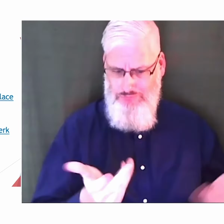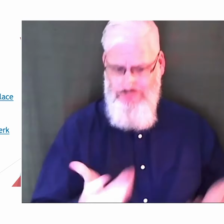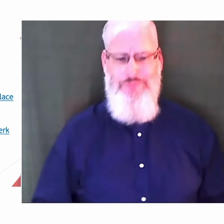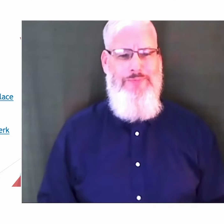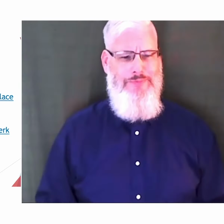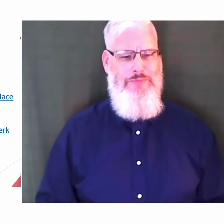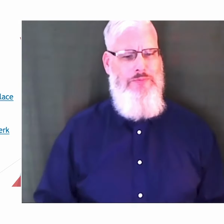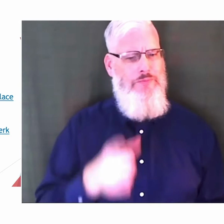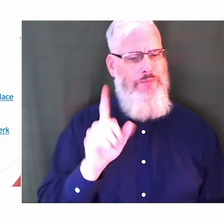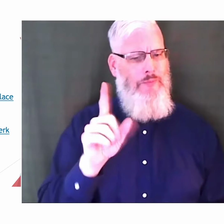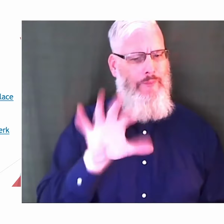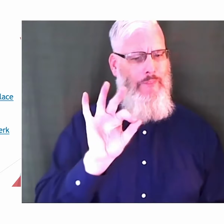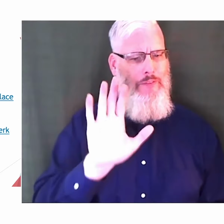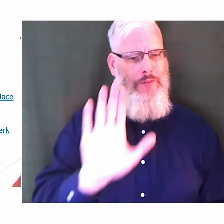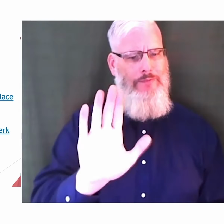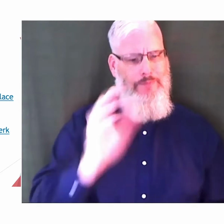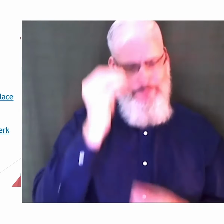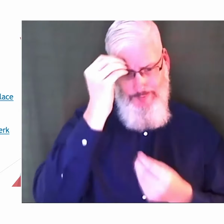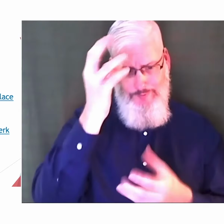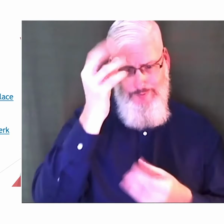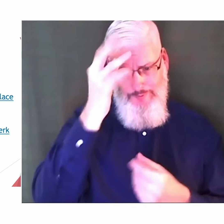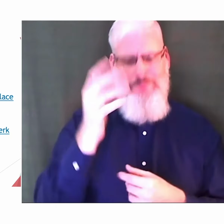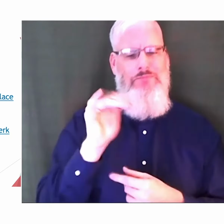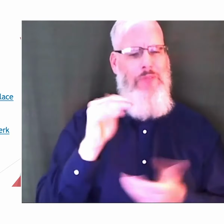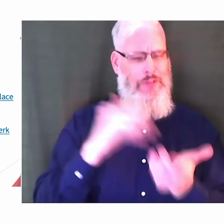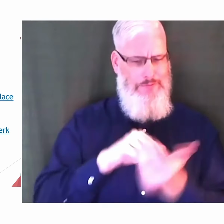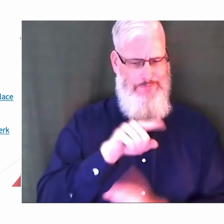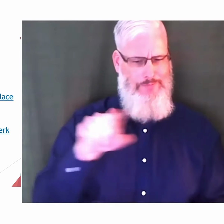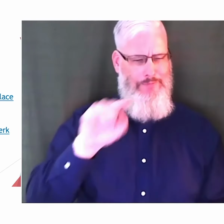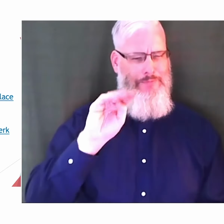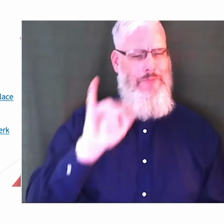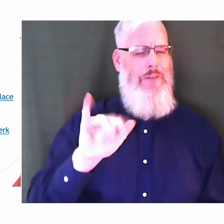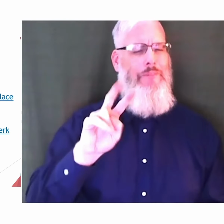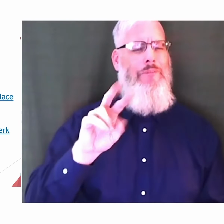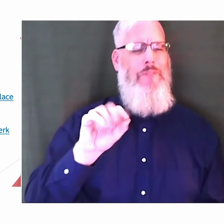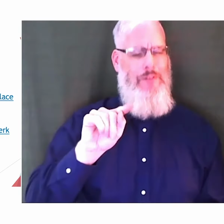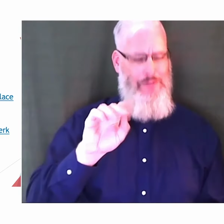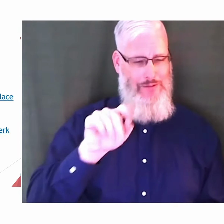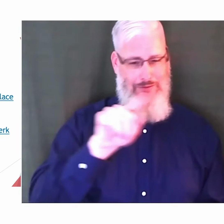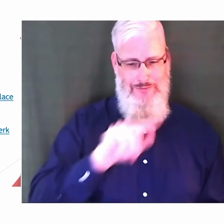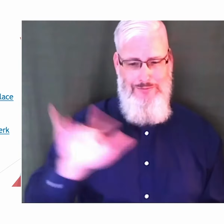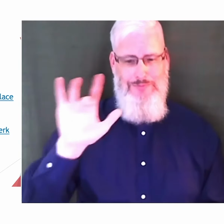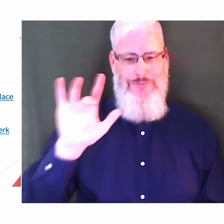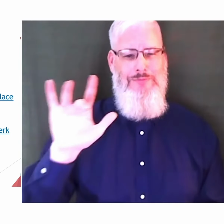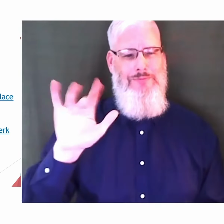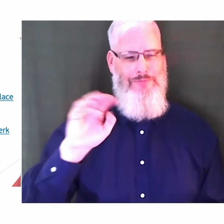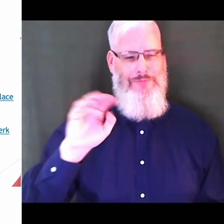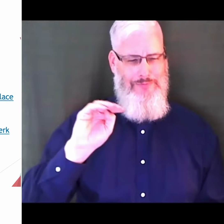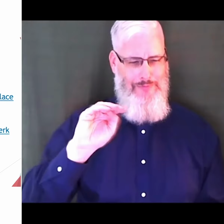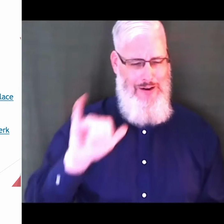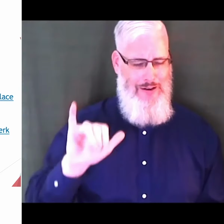Find your municipal clerk at, https://myvote.wi.gov/en-US/MyMunicipalclerk.